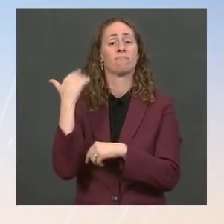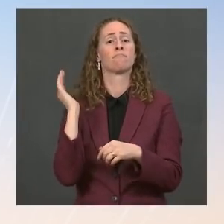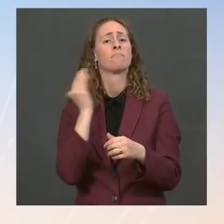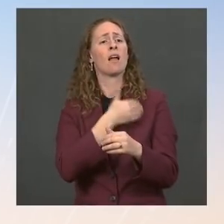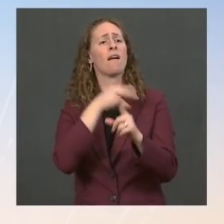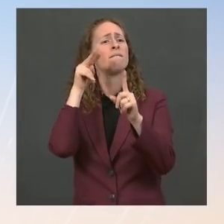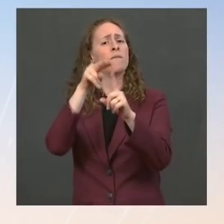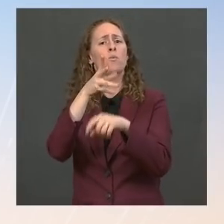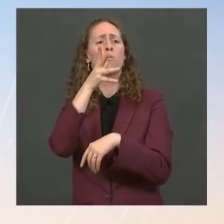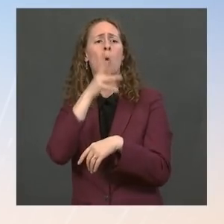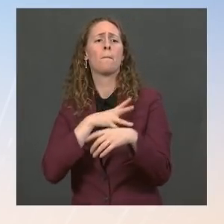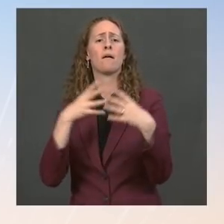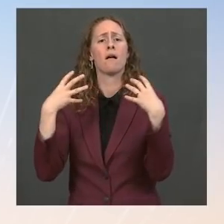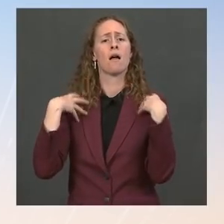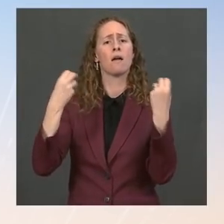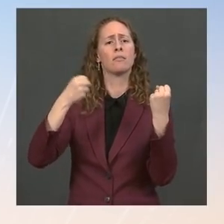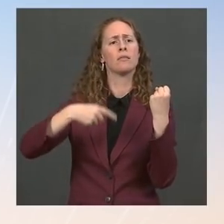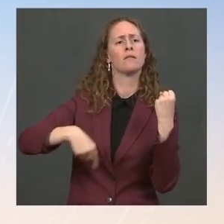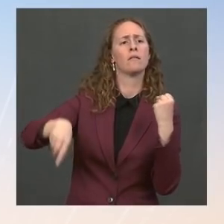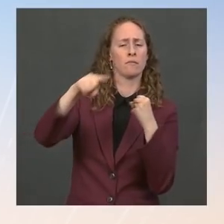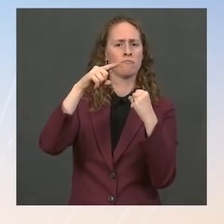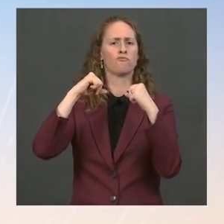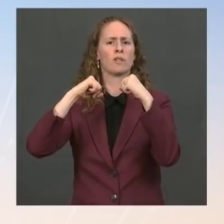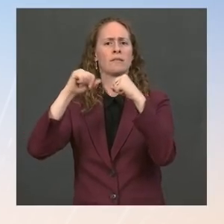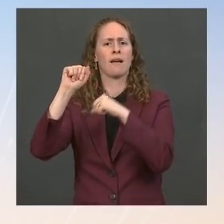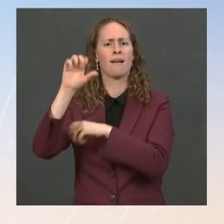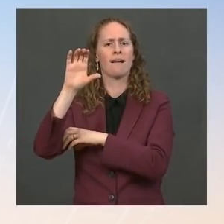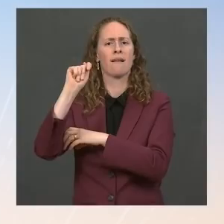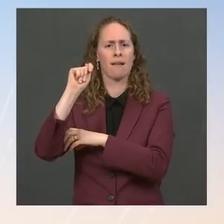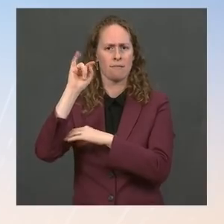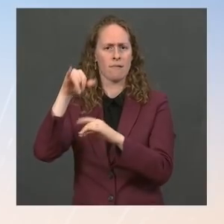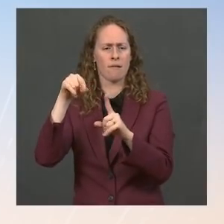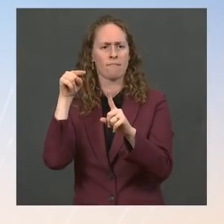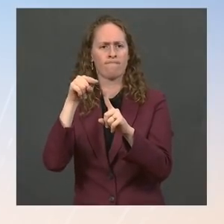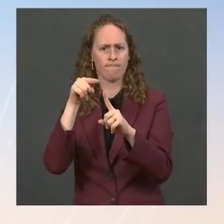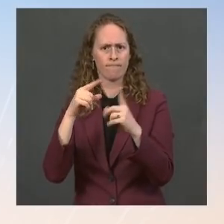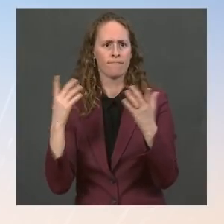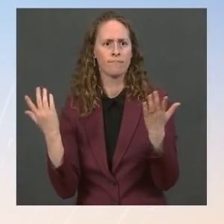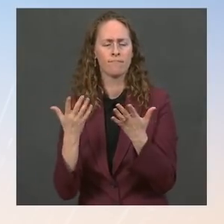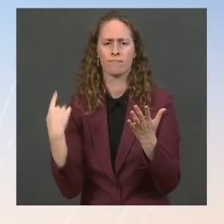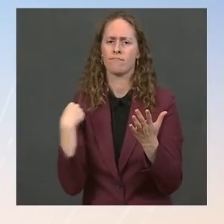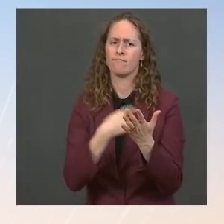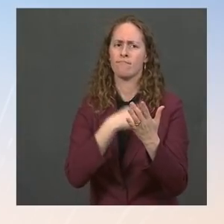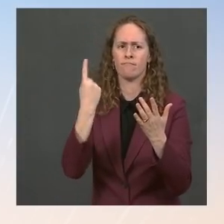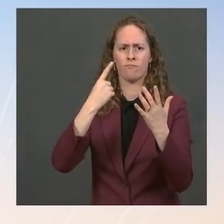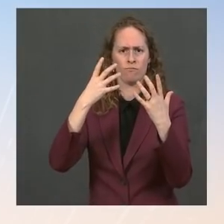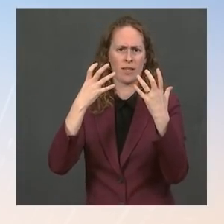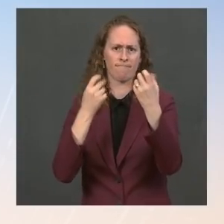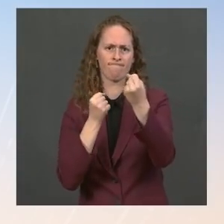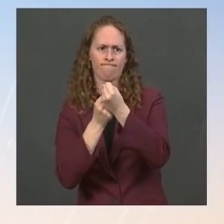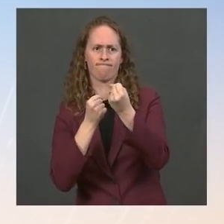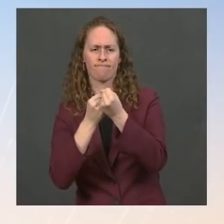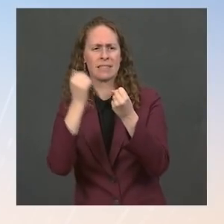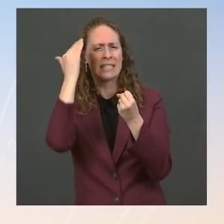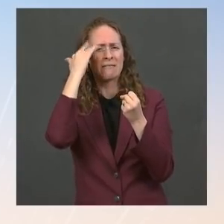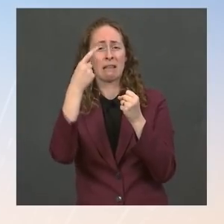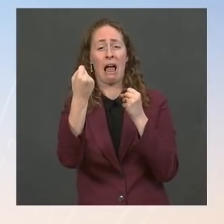We rolled out a statement of administration policy in strong support of this as well this morning. I know, different question, but same pool of topics. Go ahead.